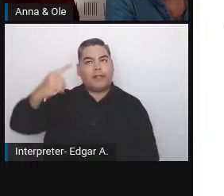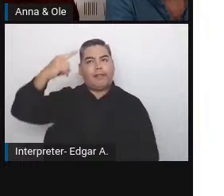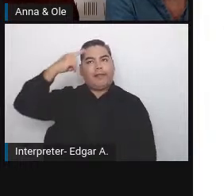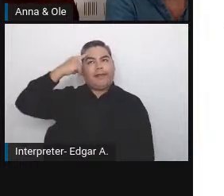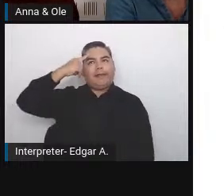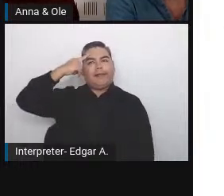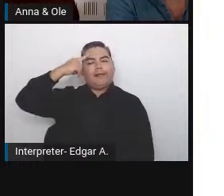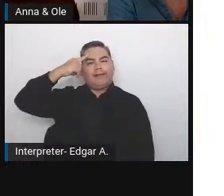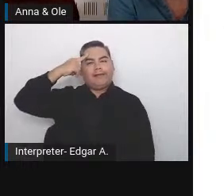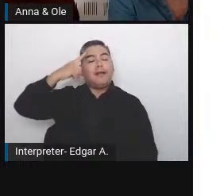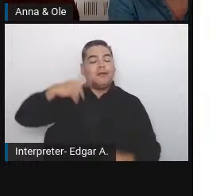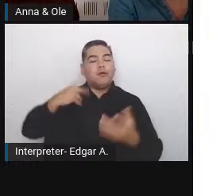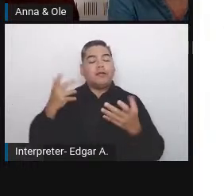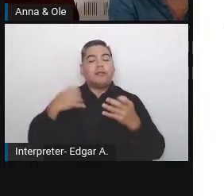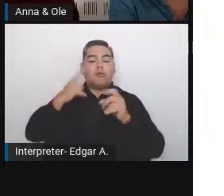or interviewed